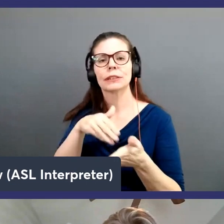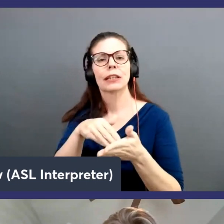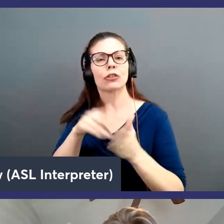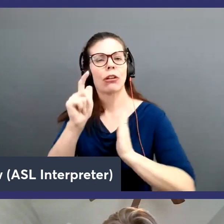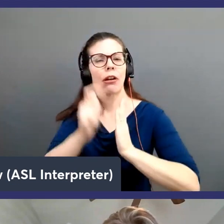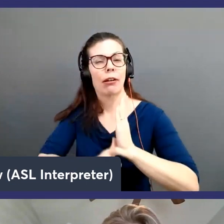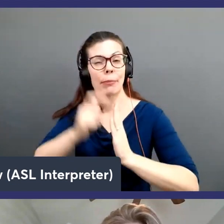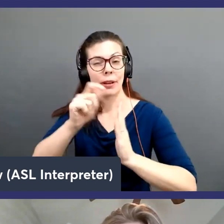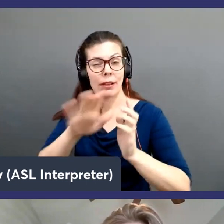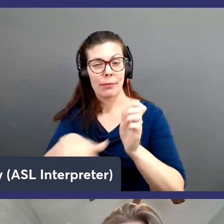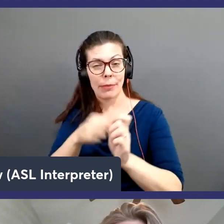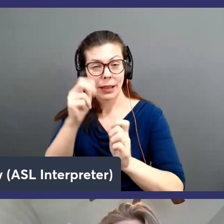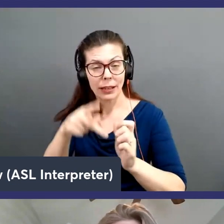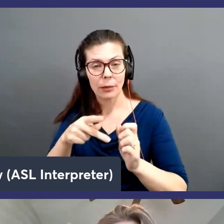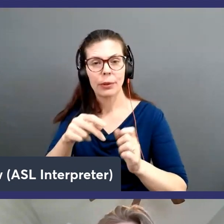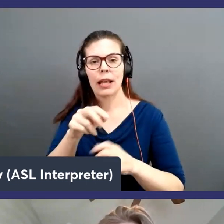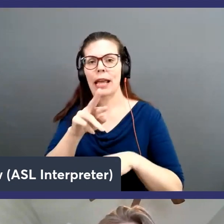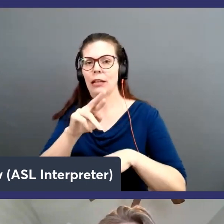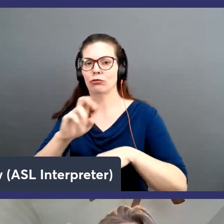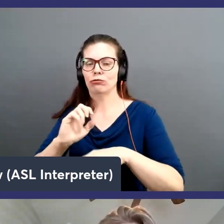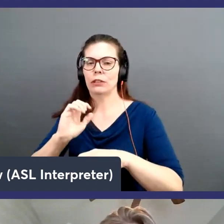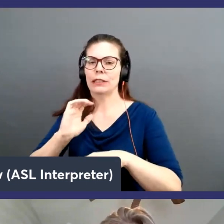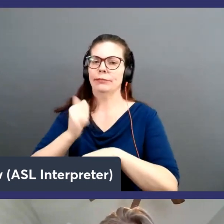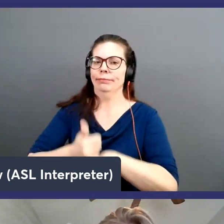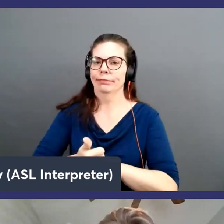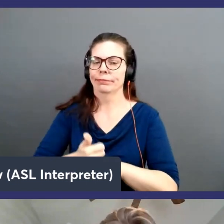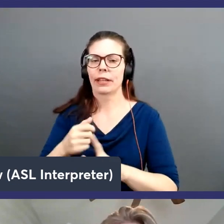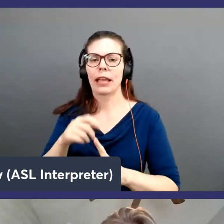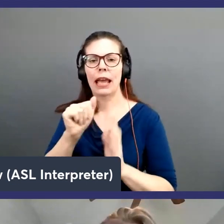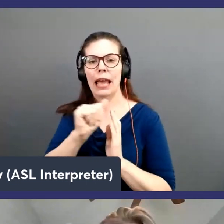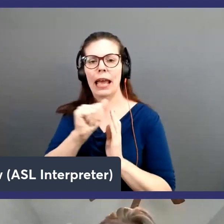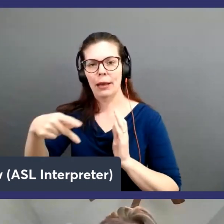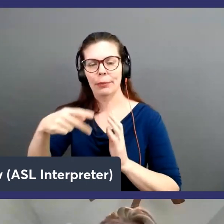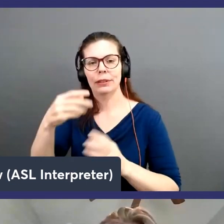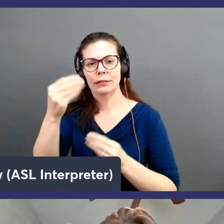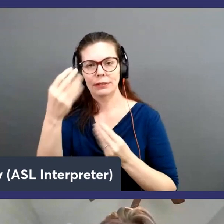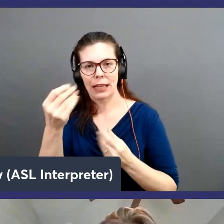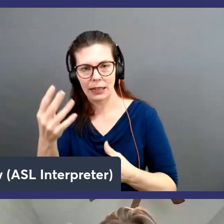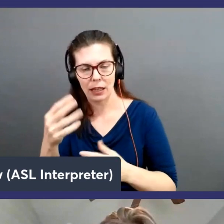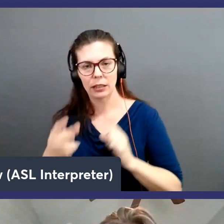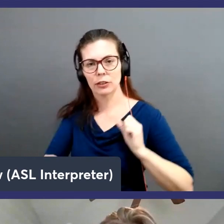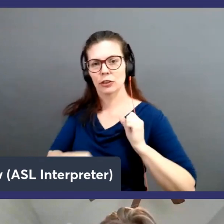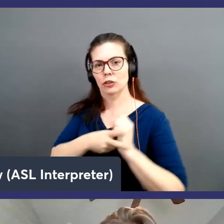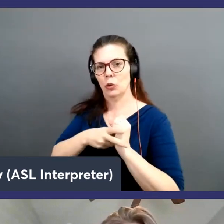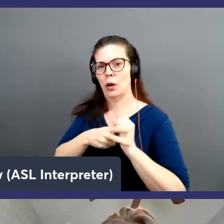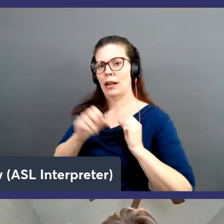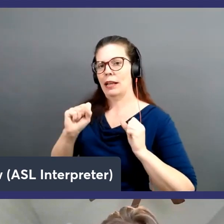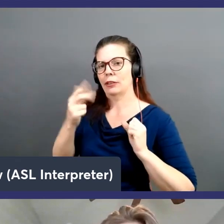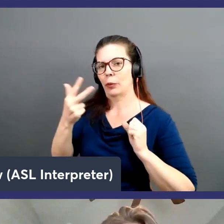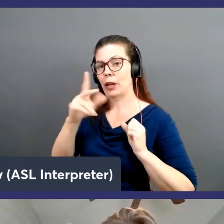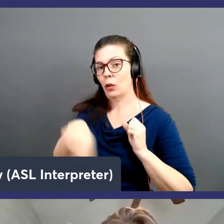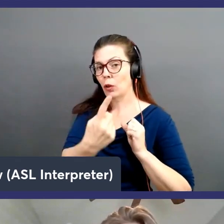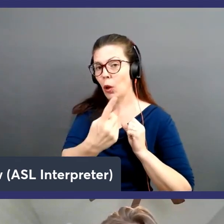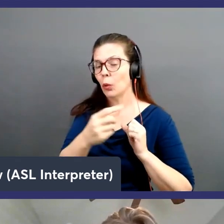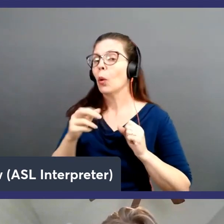and restore of their application data that is stored in S3 alone, all that is stored in S3,